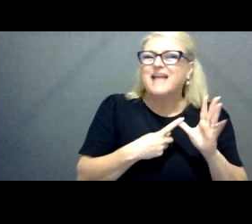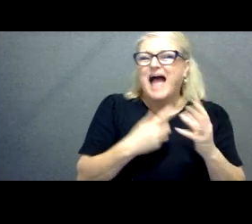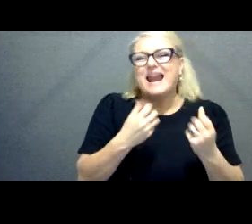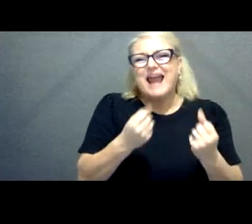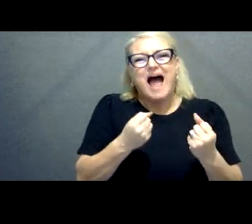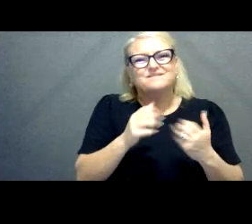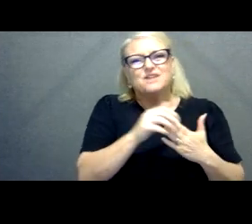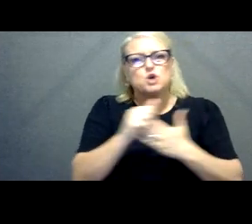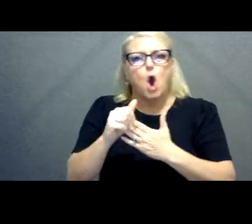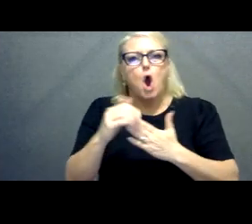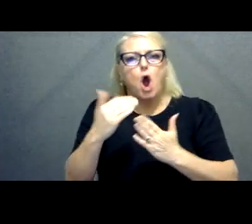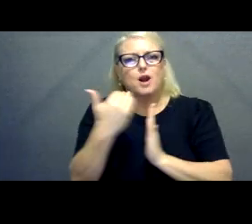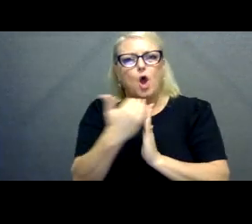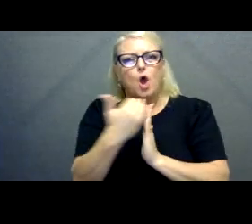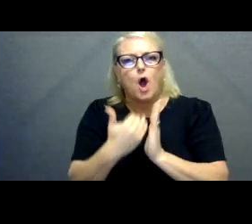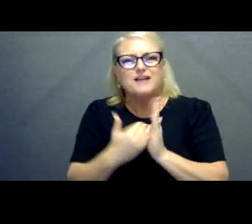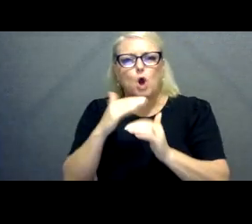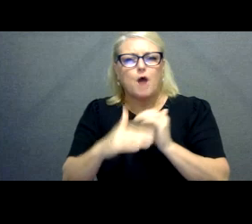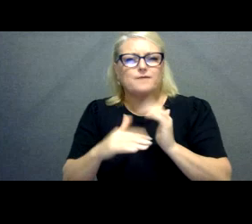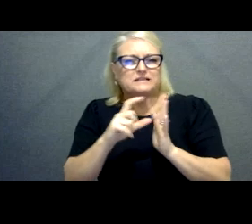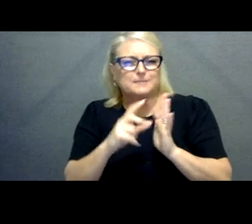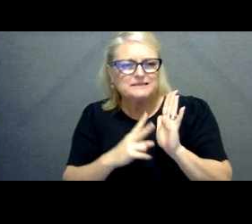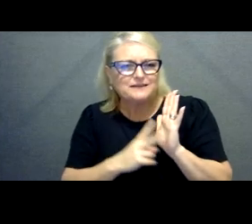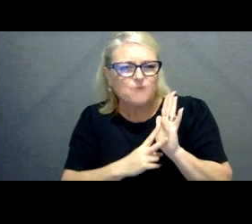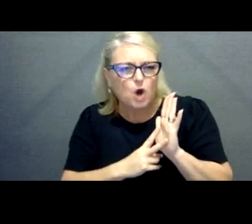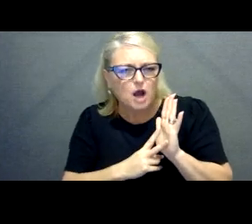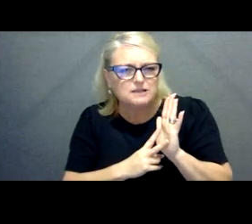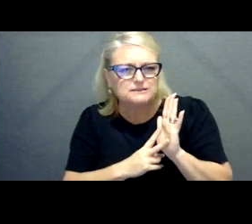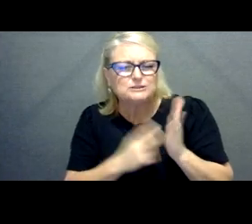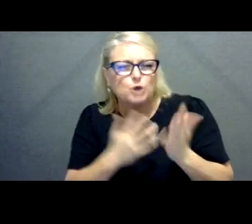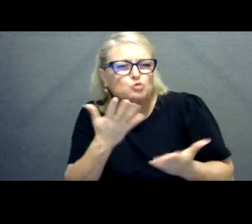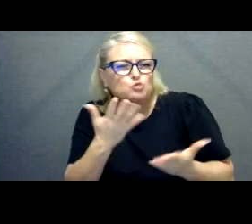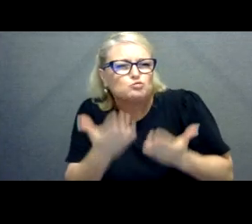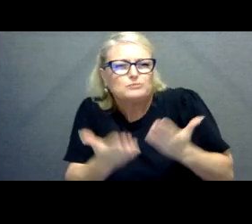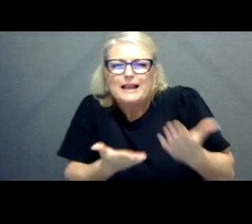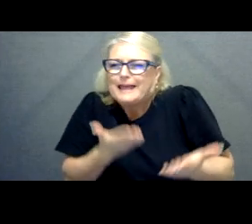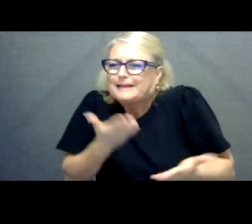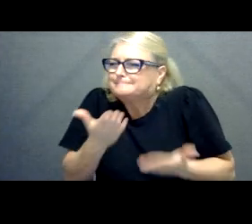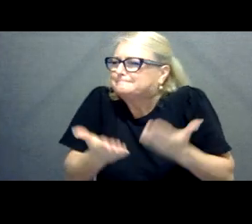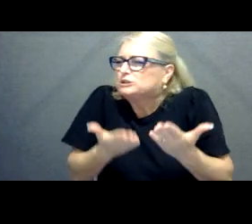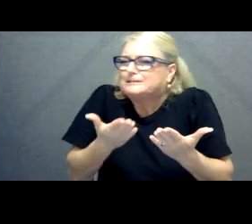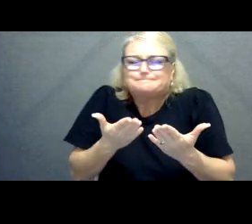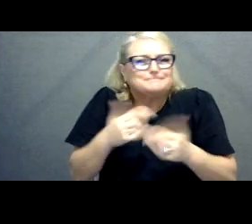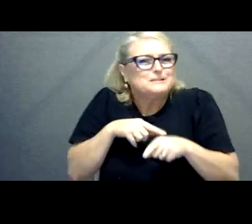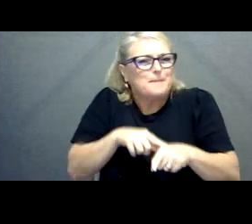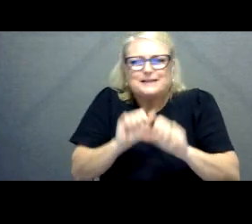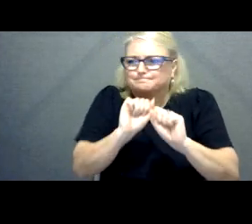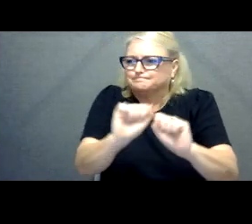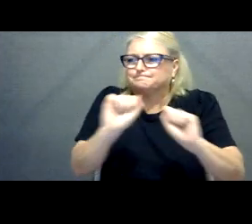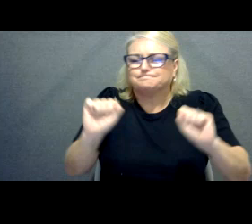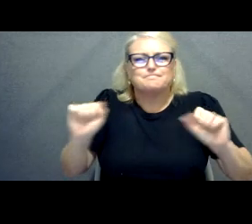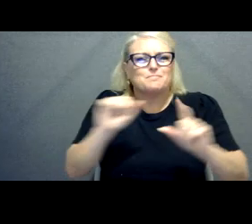matters so it really depends what you're applying for aid for about and what criteria we use and we